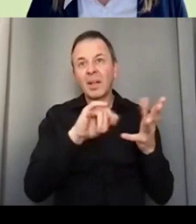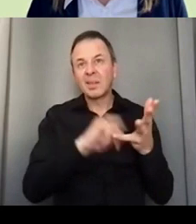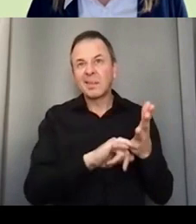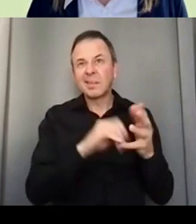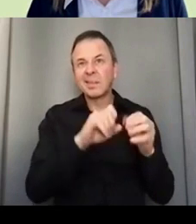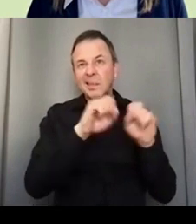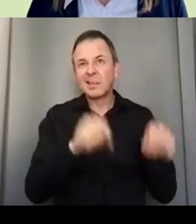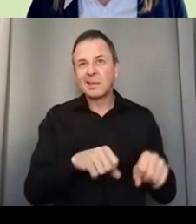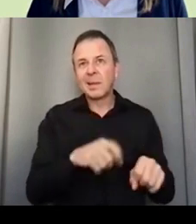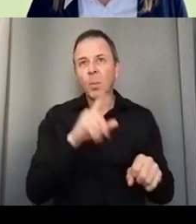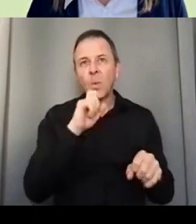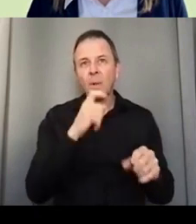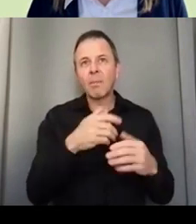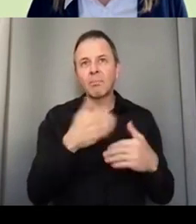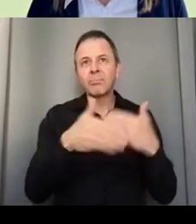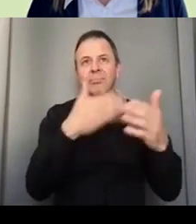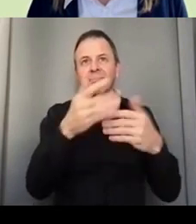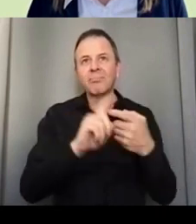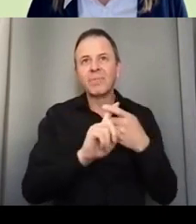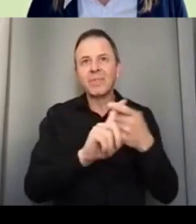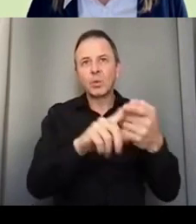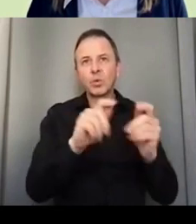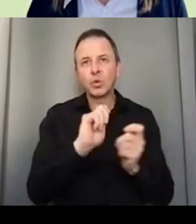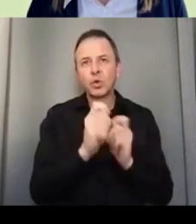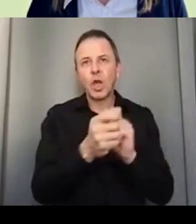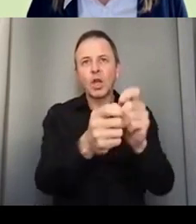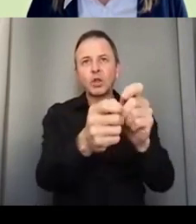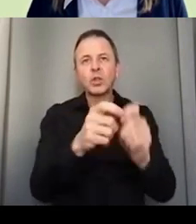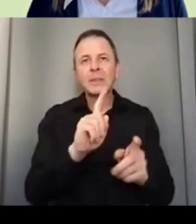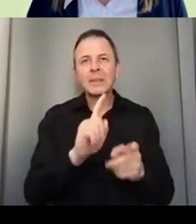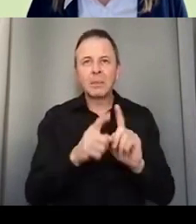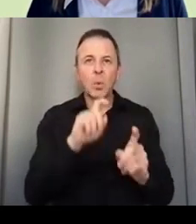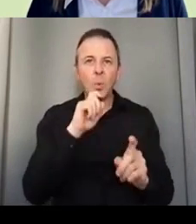you'll be unaware of new information so it's really helpful to become